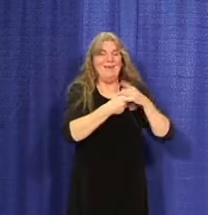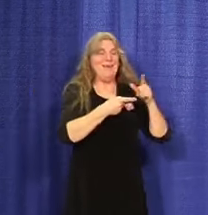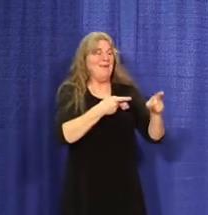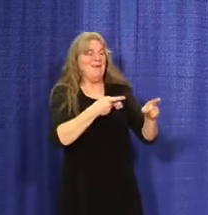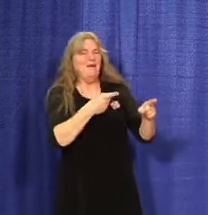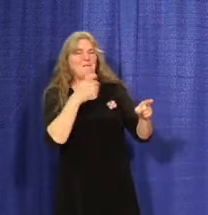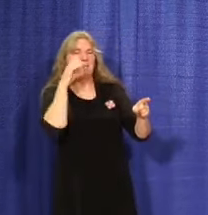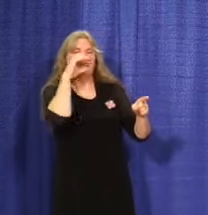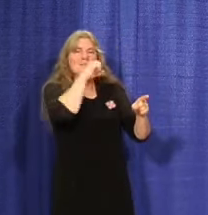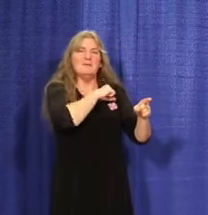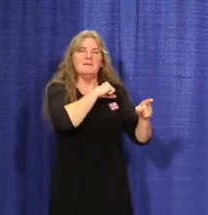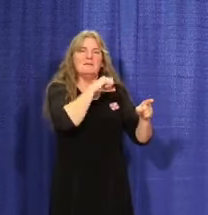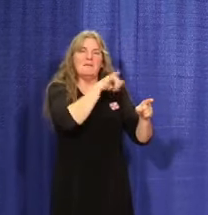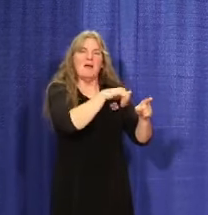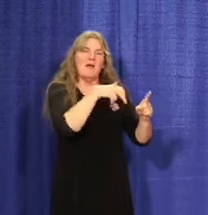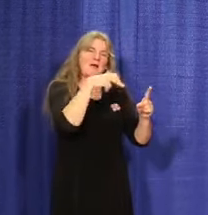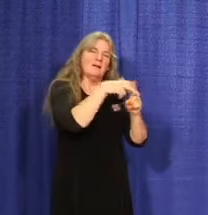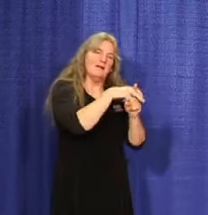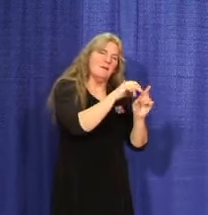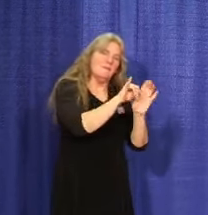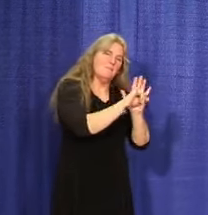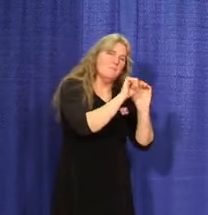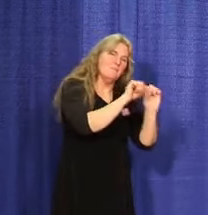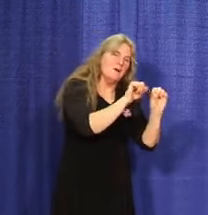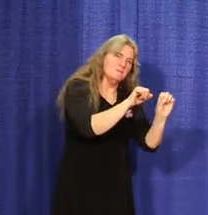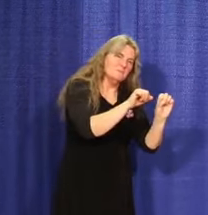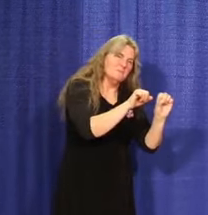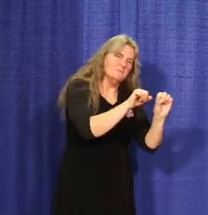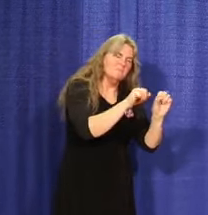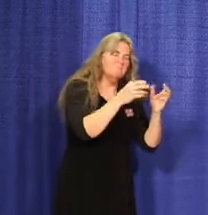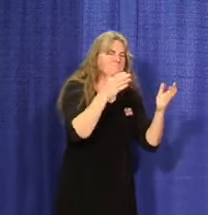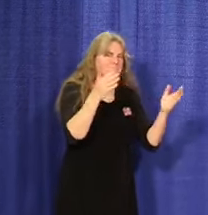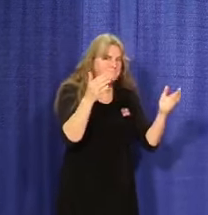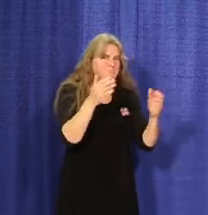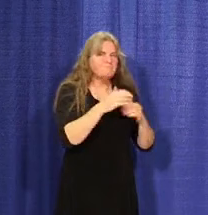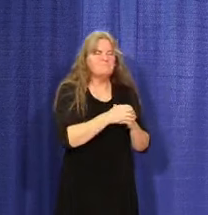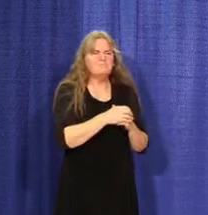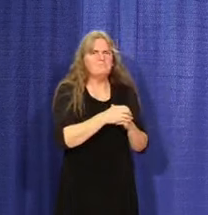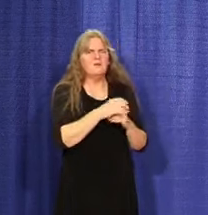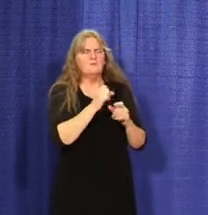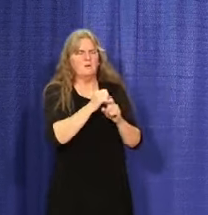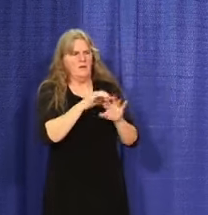So it really depends on what are the symptoms that are presenting, what is the likelihood of COVID based on